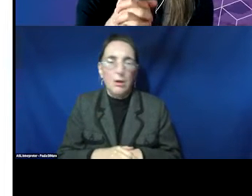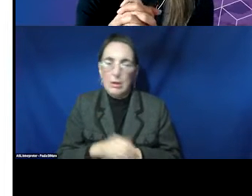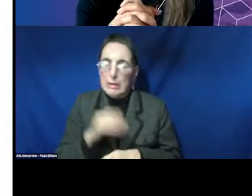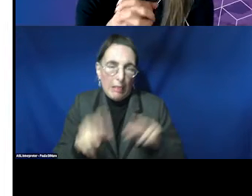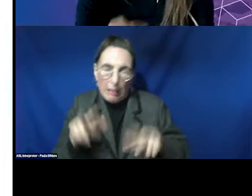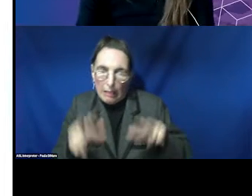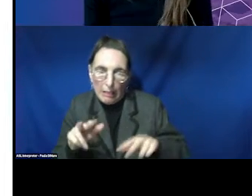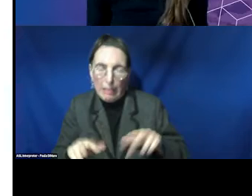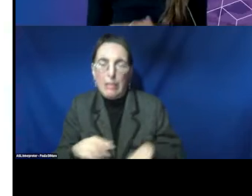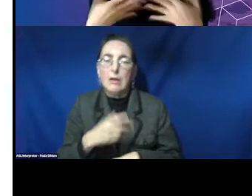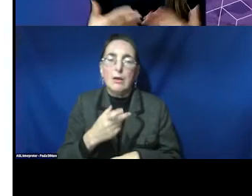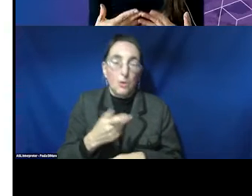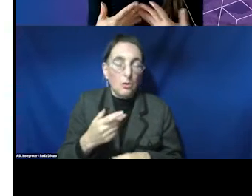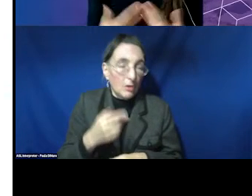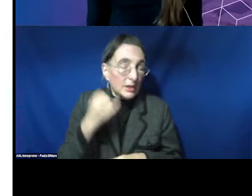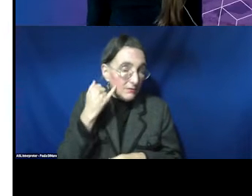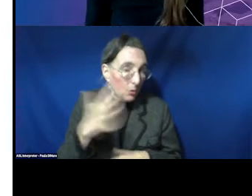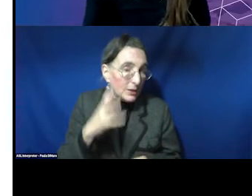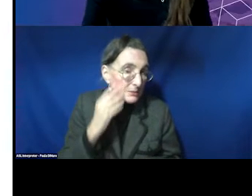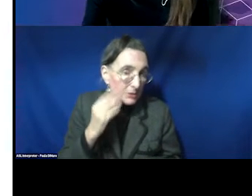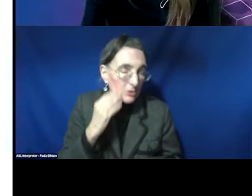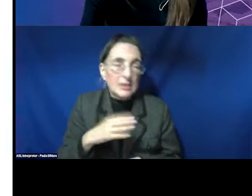of changes we have on it, especially after releases.